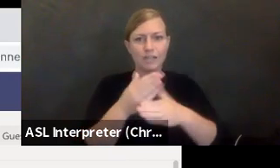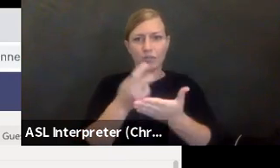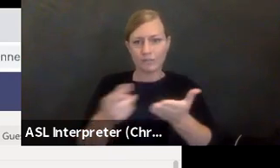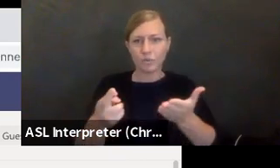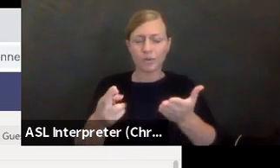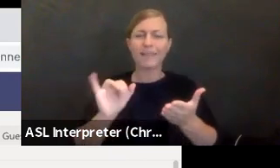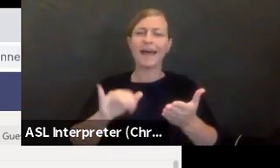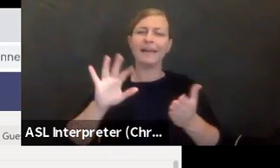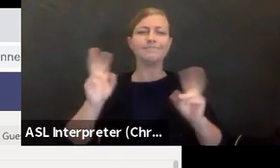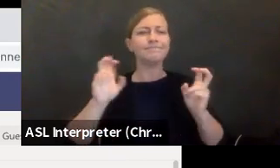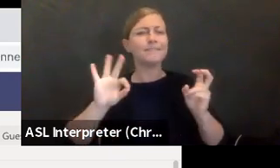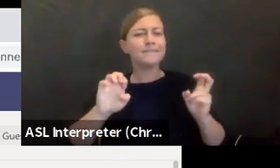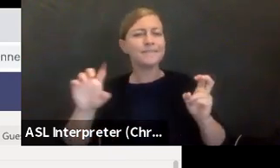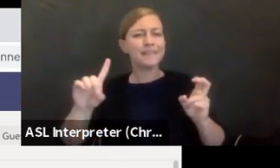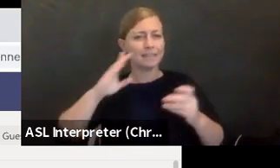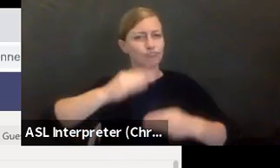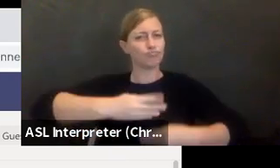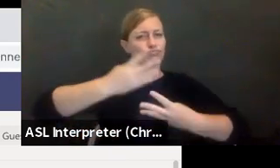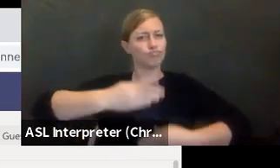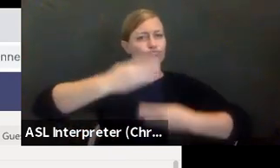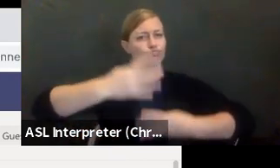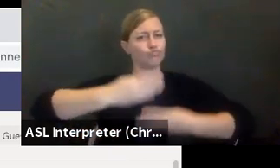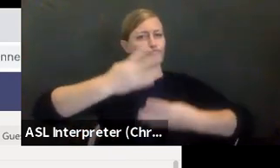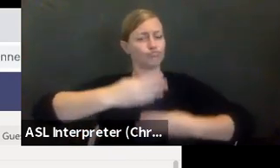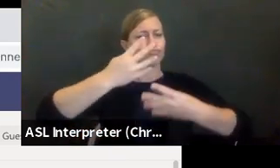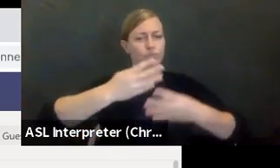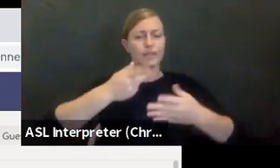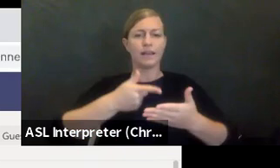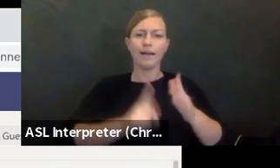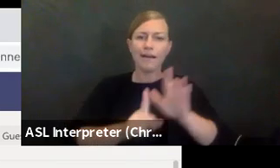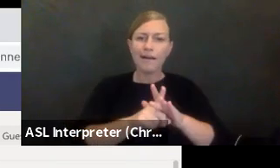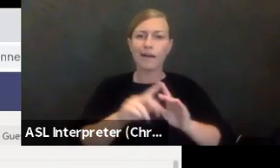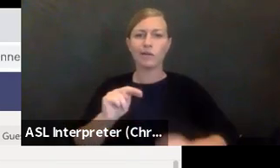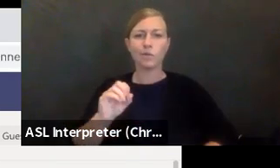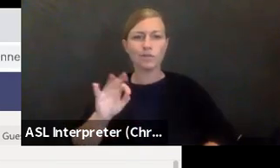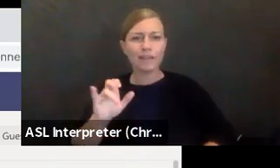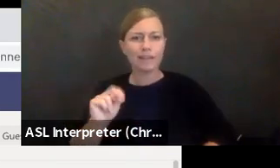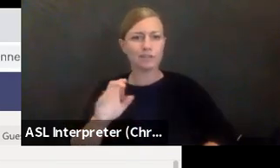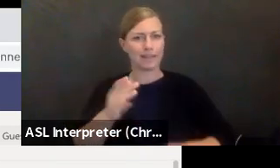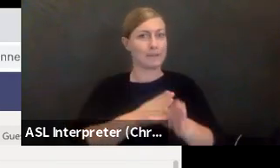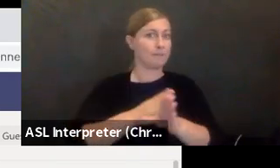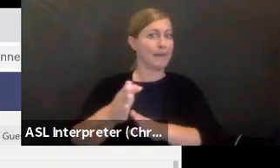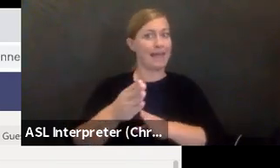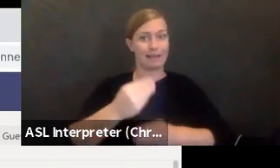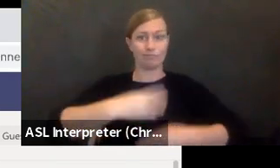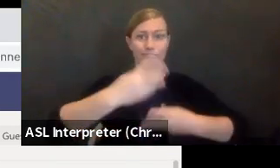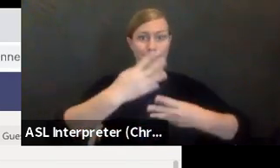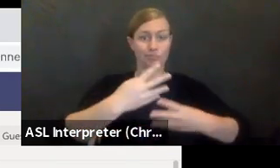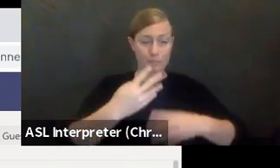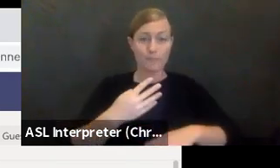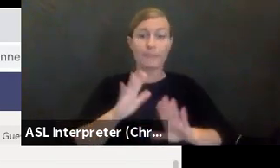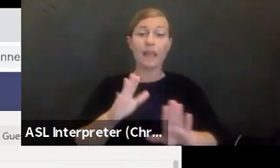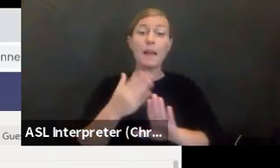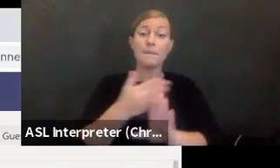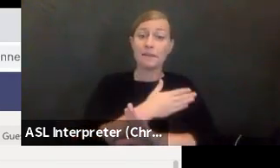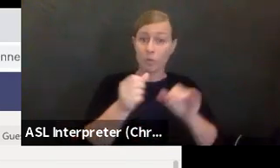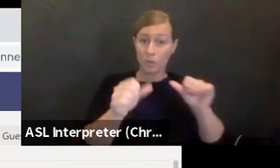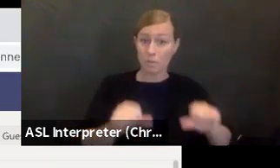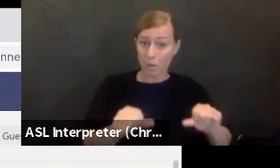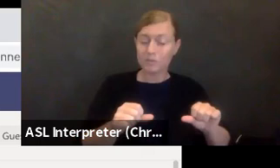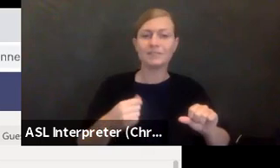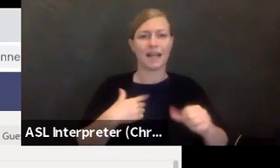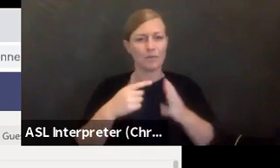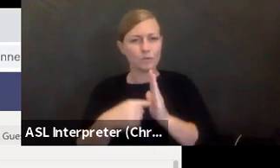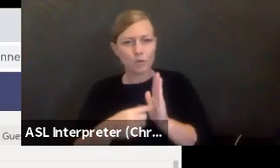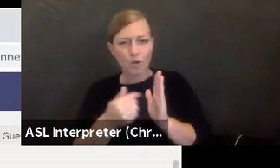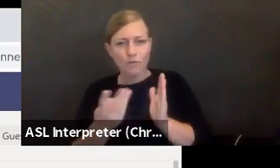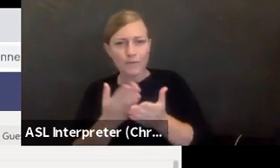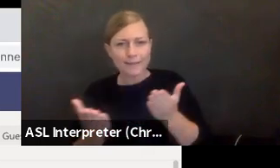and share information with students,